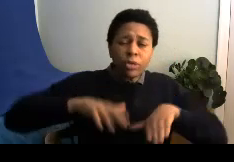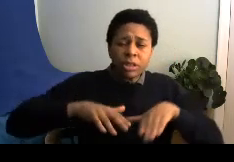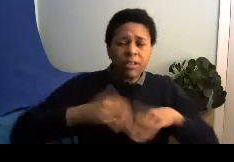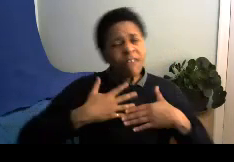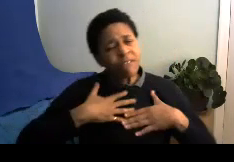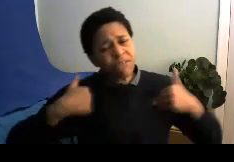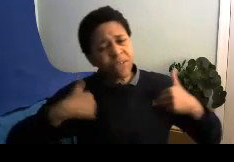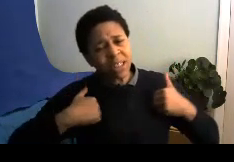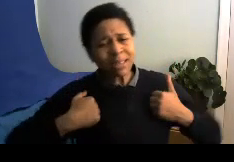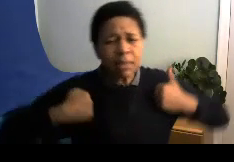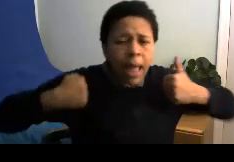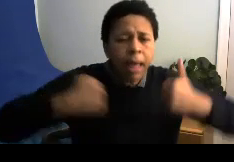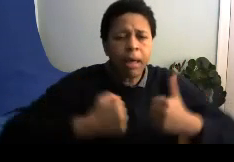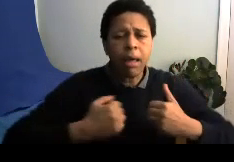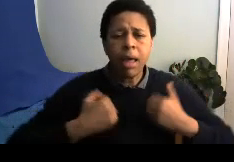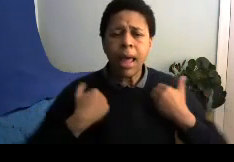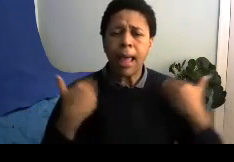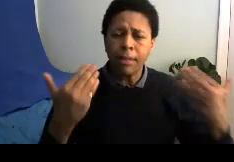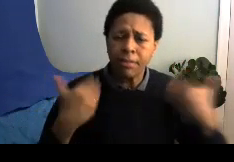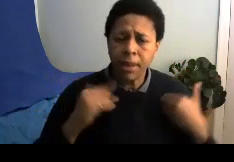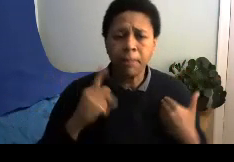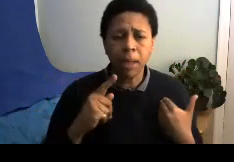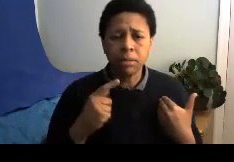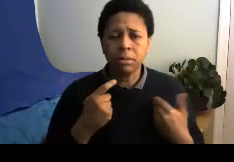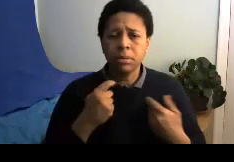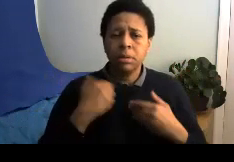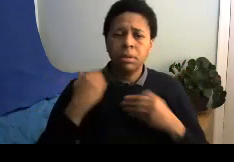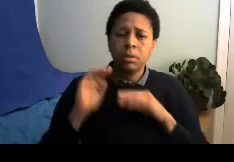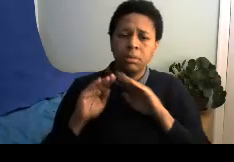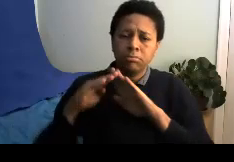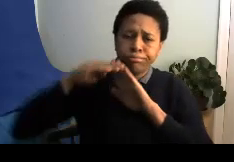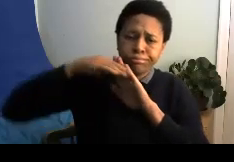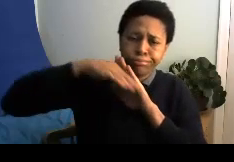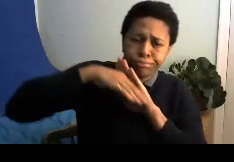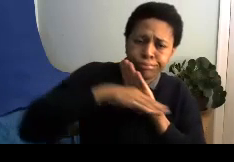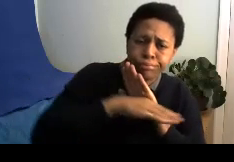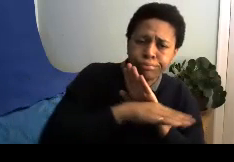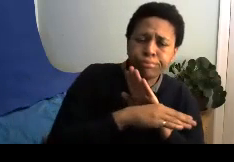come upon illness and disability. Which means he can't